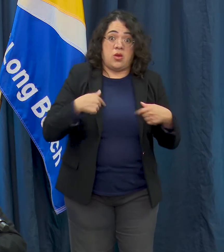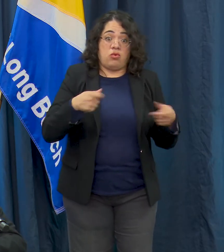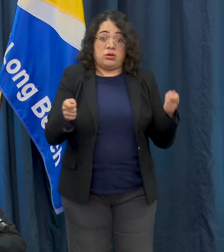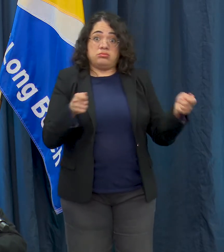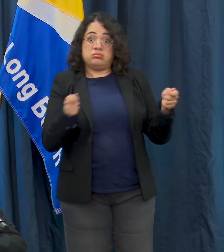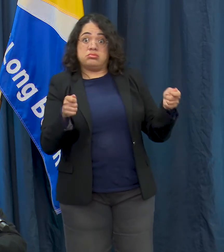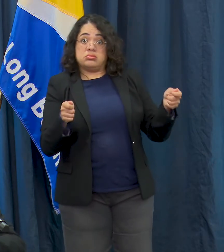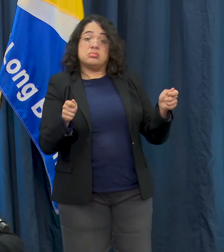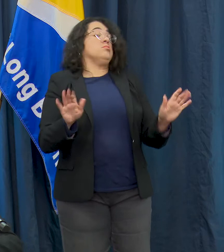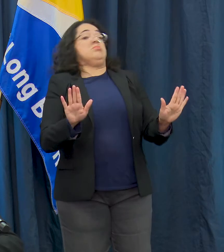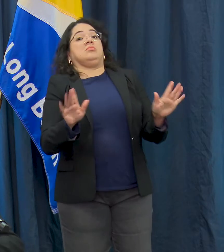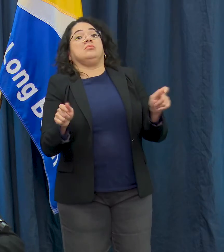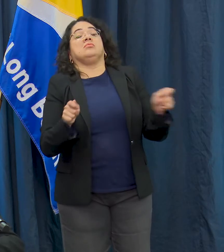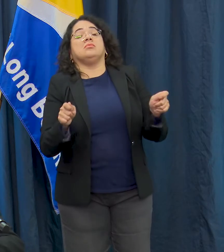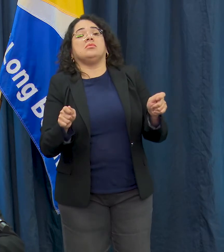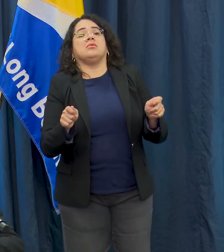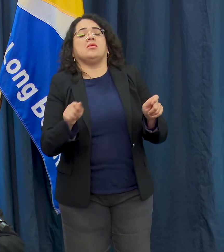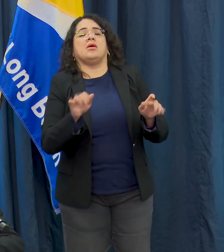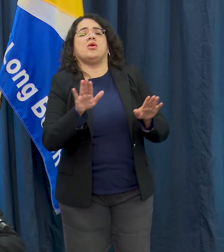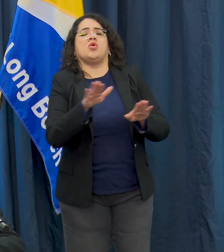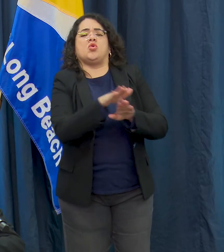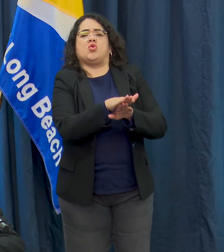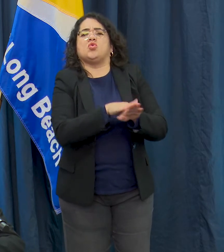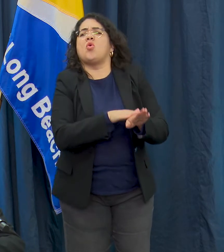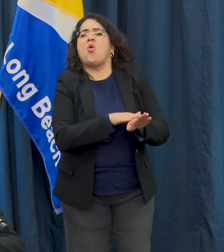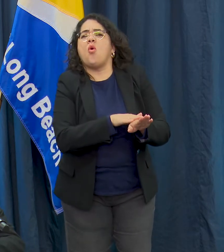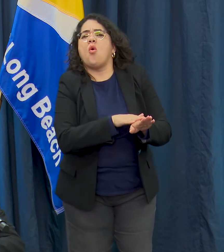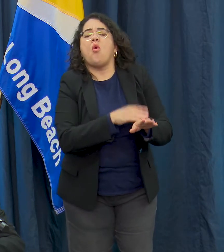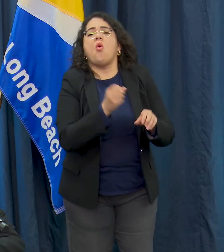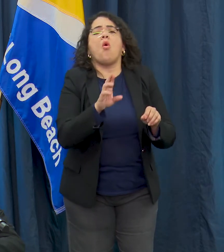we need to slow down, or if we can take the next step. So people can be